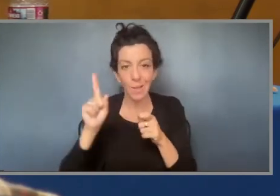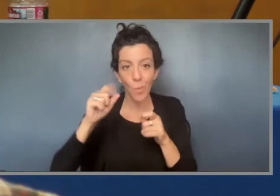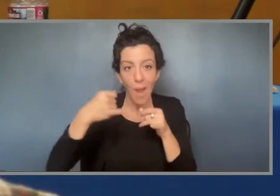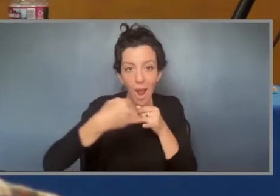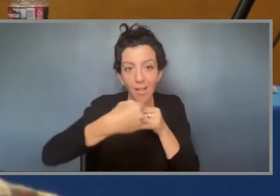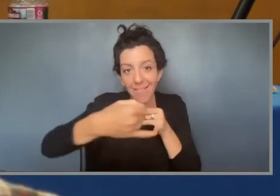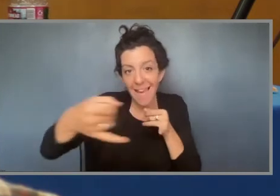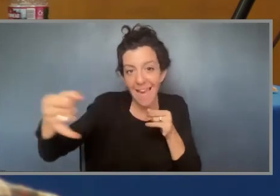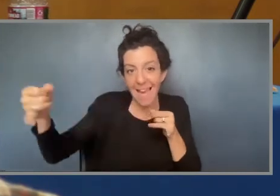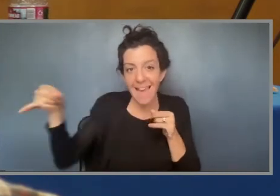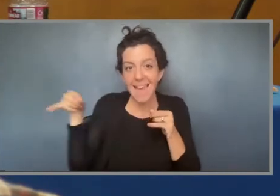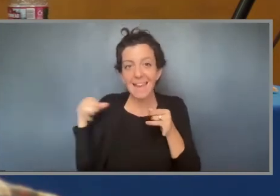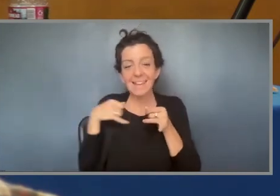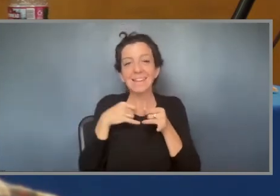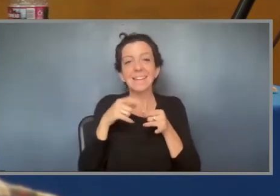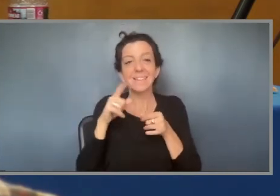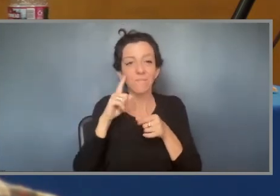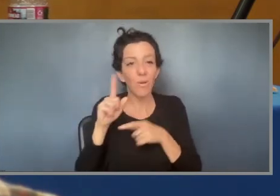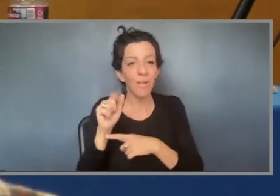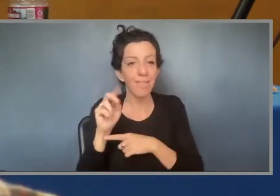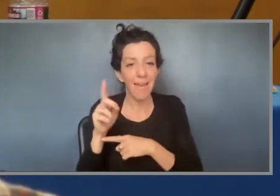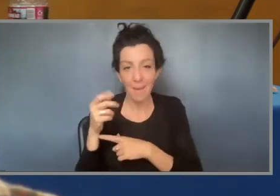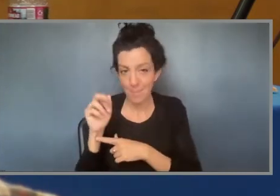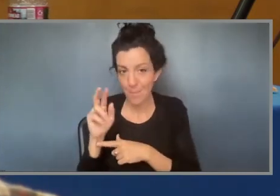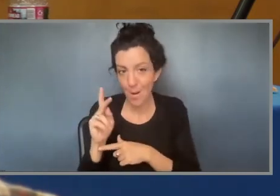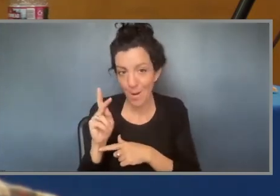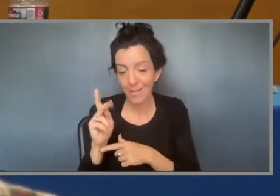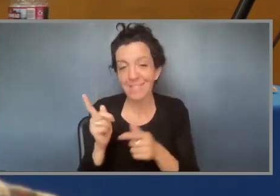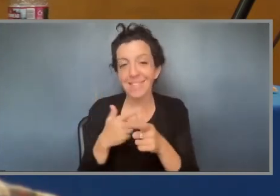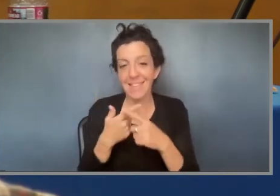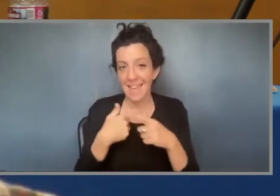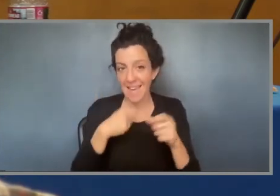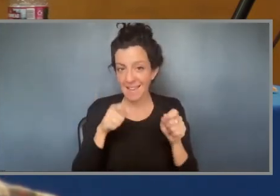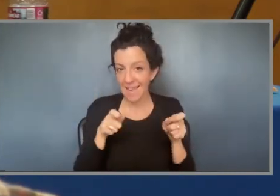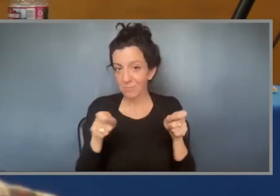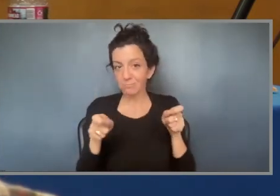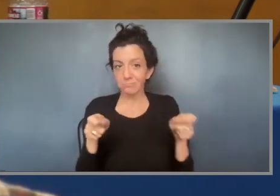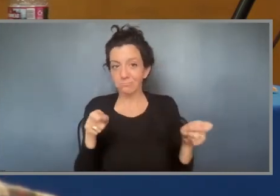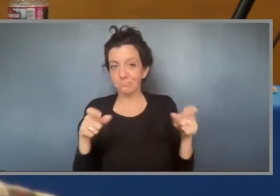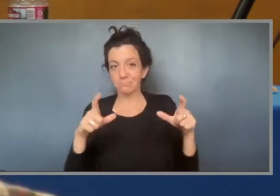Studio: Hopefully, they will give me a definition of what land Park, is what the land park neighborhood or community is,